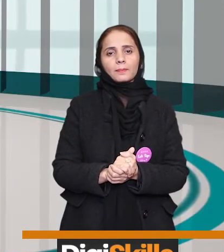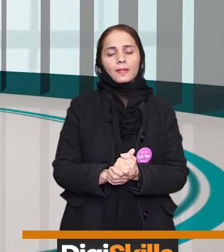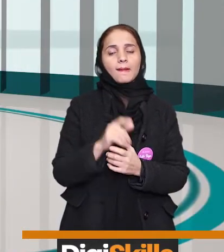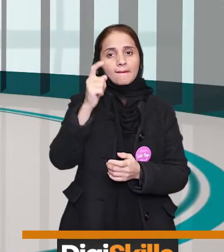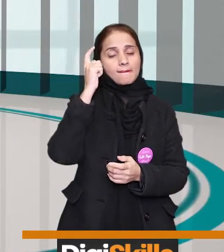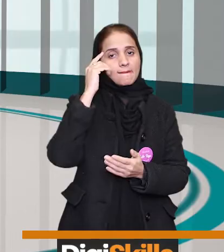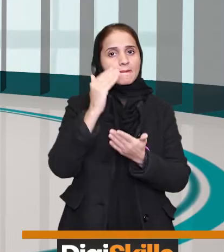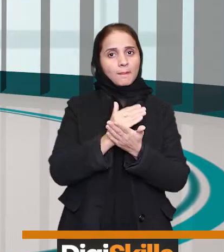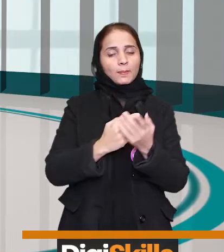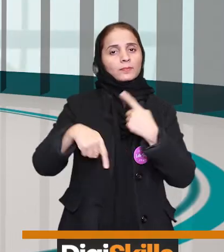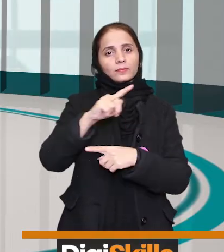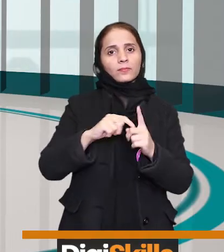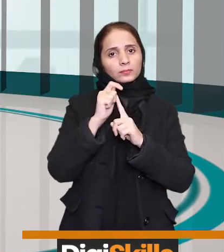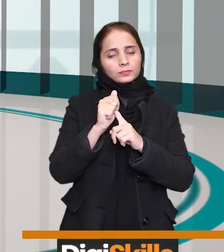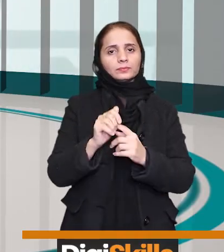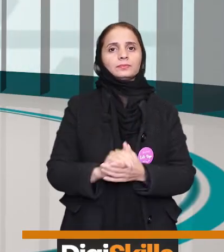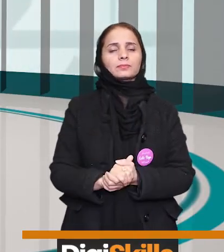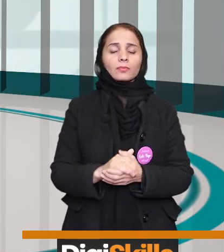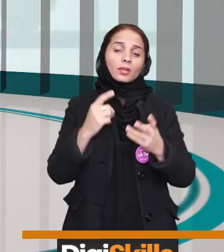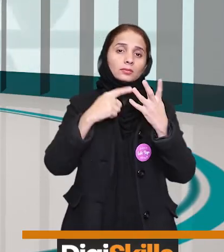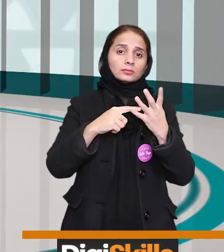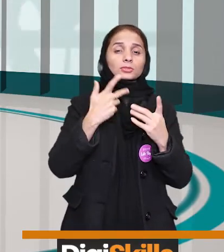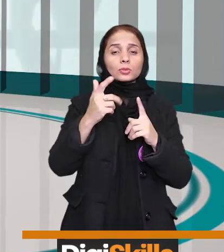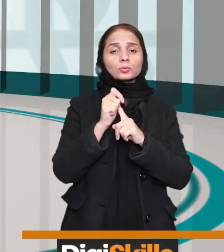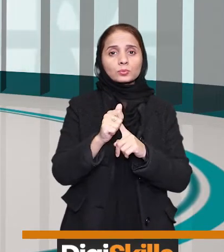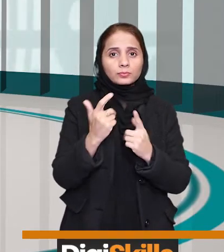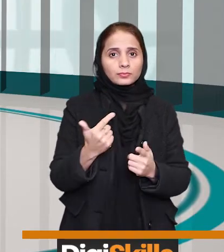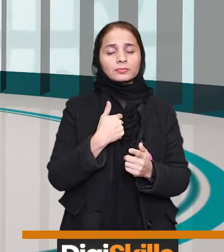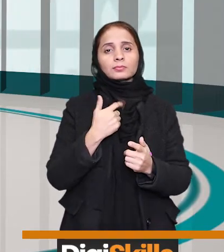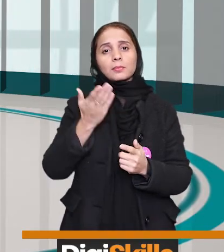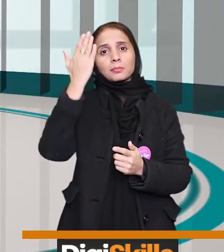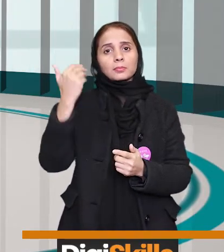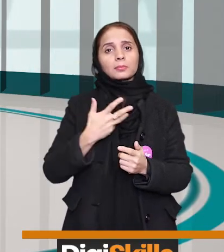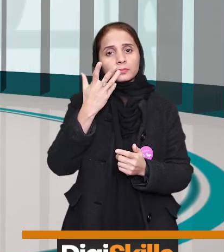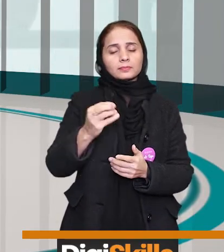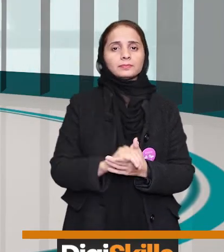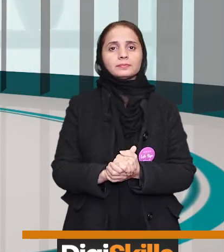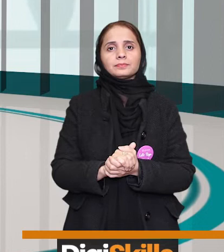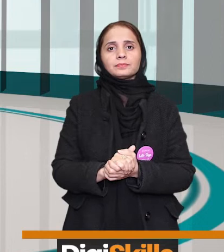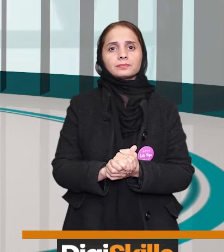So it's also very important to have this thing in factor. The fourth and most important thing I've mentioned before.